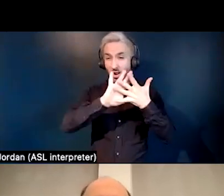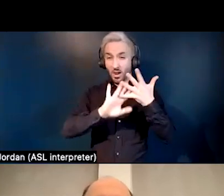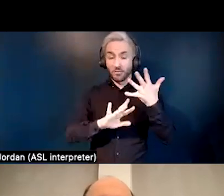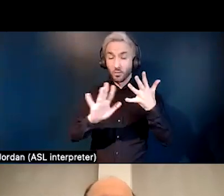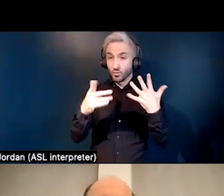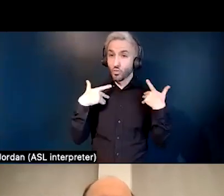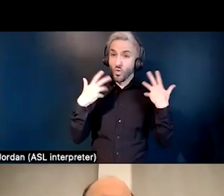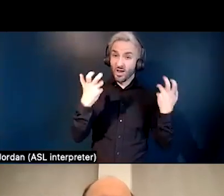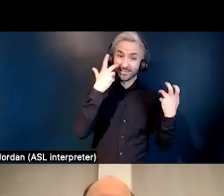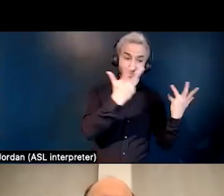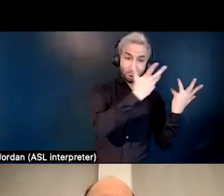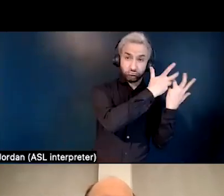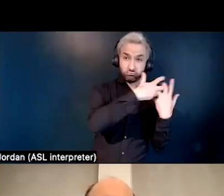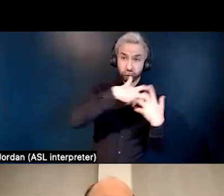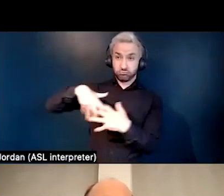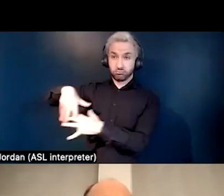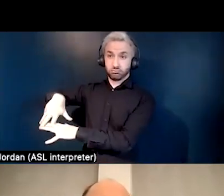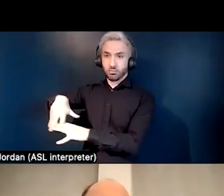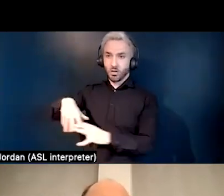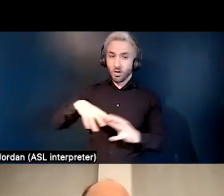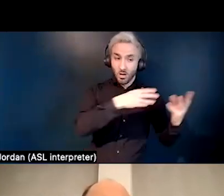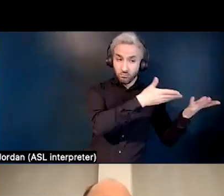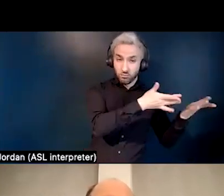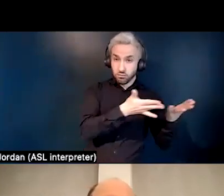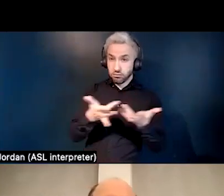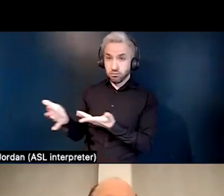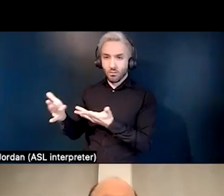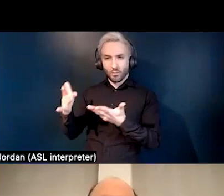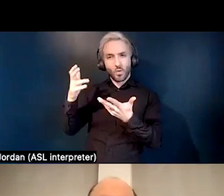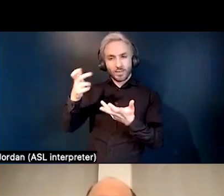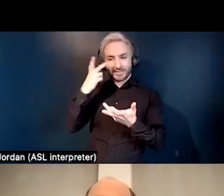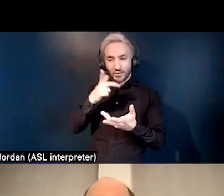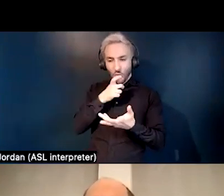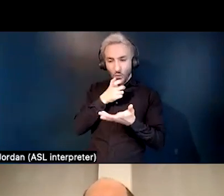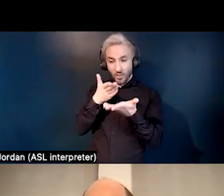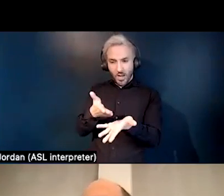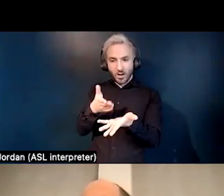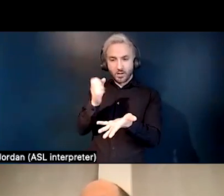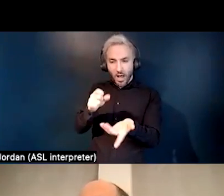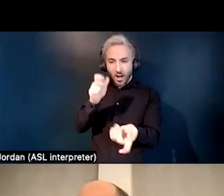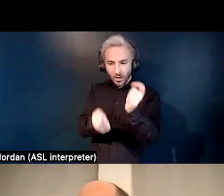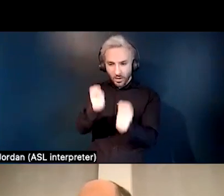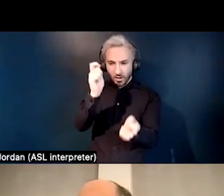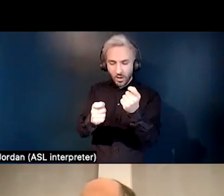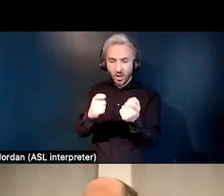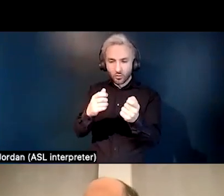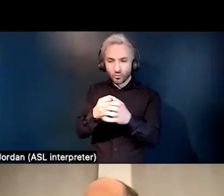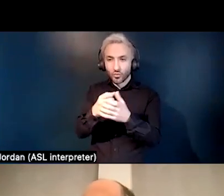its participants to adapt and grow. The world is not static. We've seen a lot of changes in product